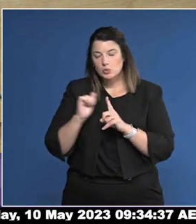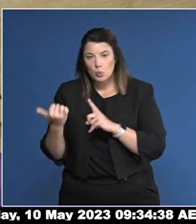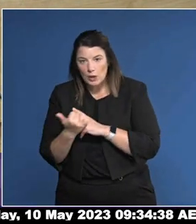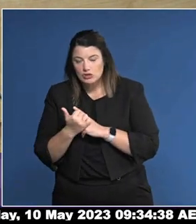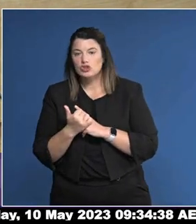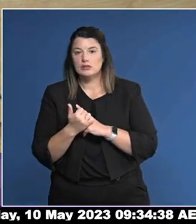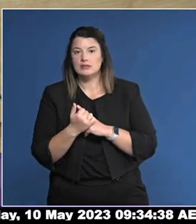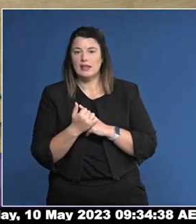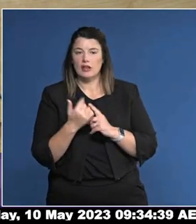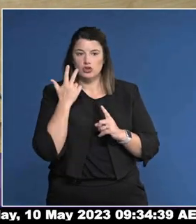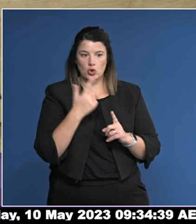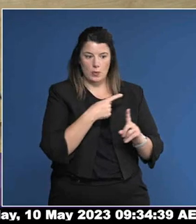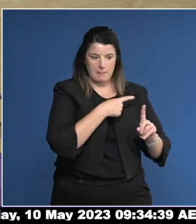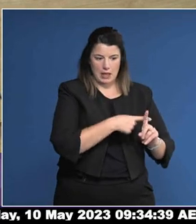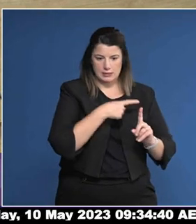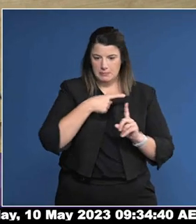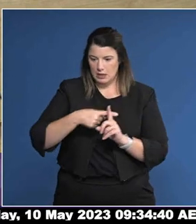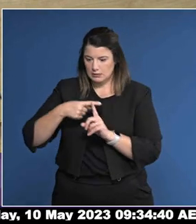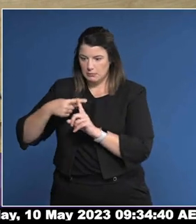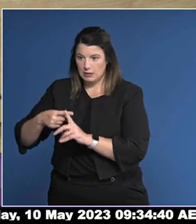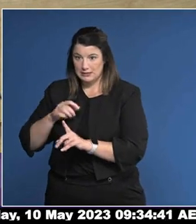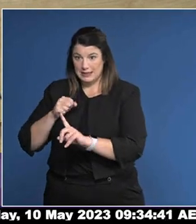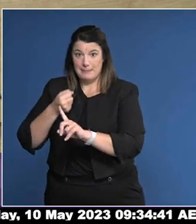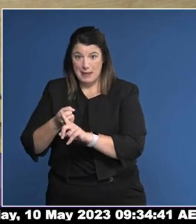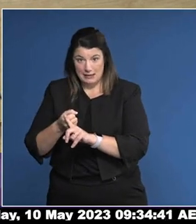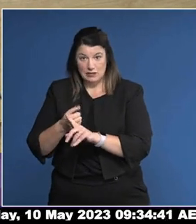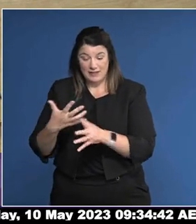cumulative impact on the safety and the wellbeing of young people.